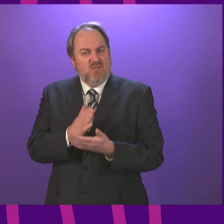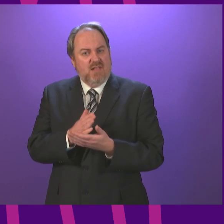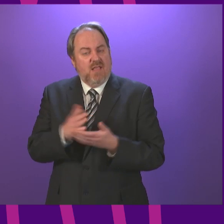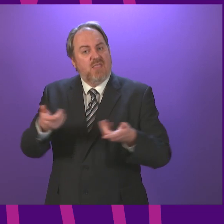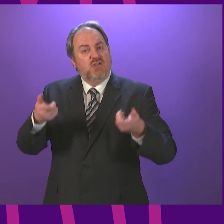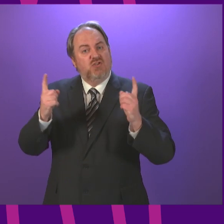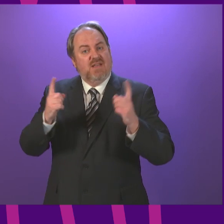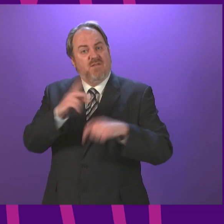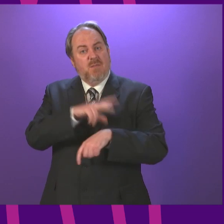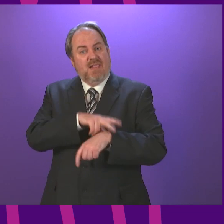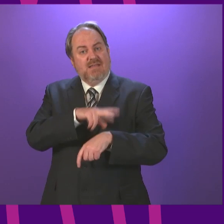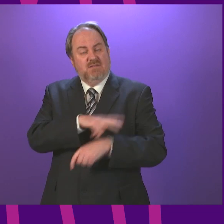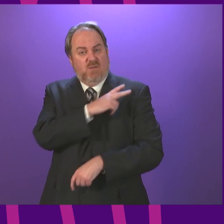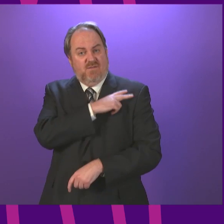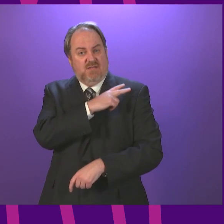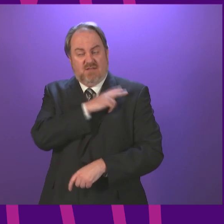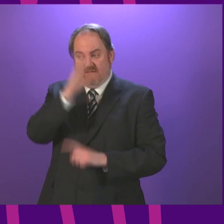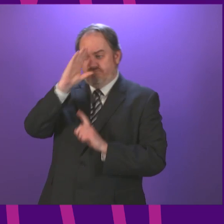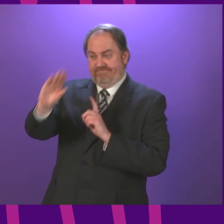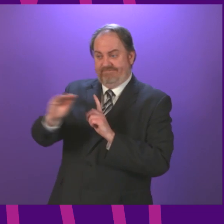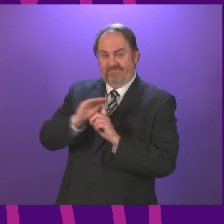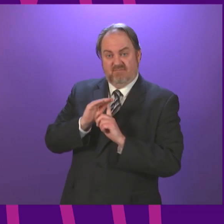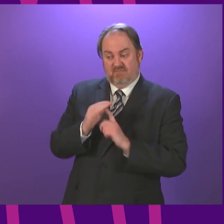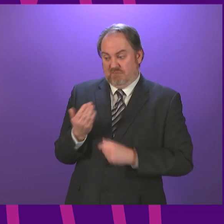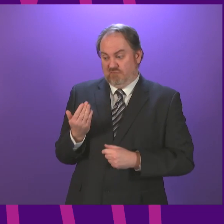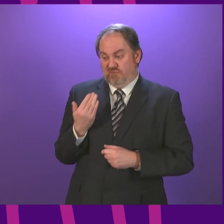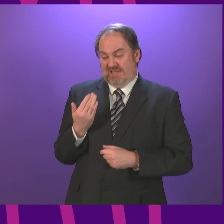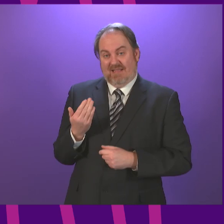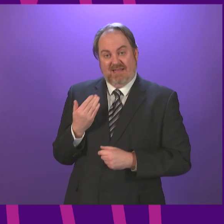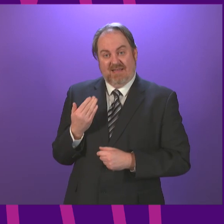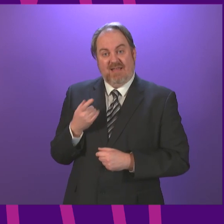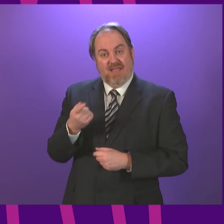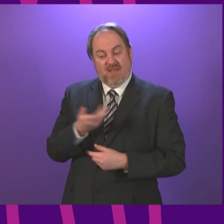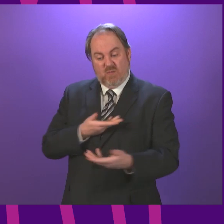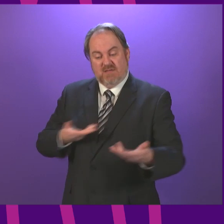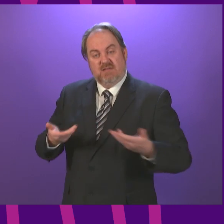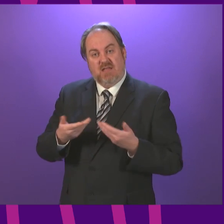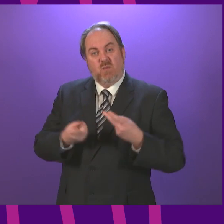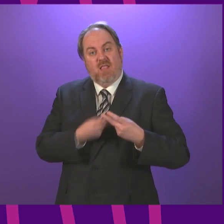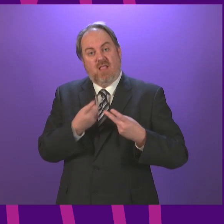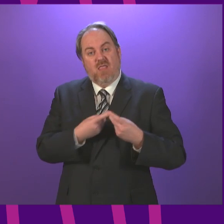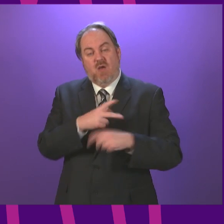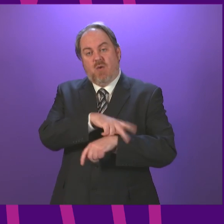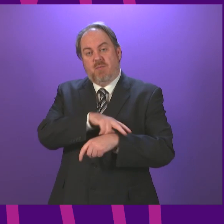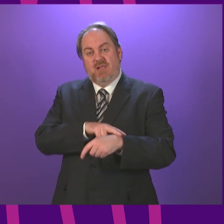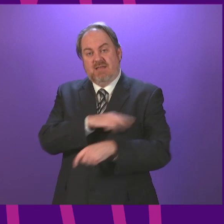an hour ago. He said that he was passing on my request for a meeting to a sergeant. I am pleased